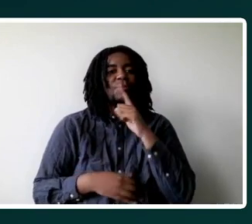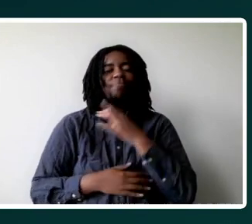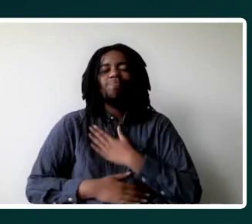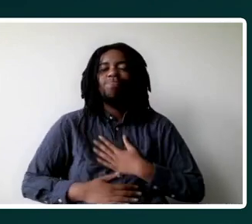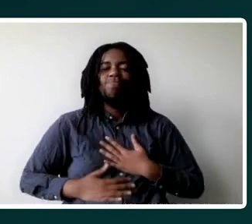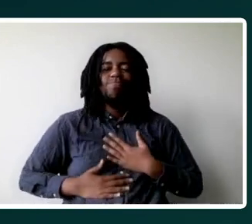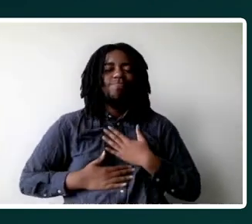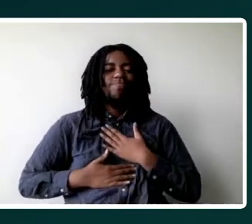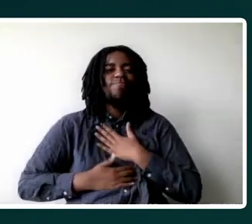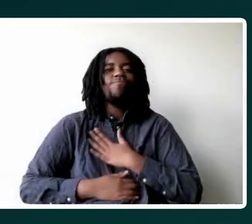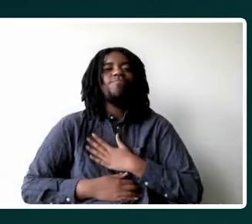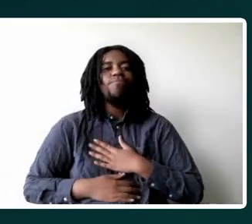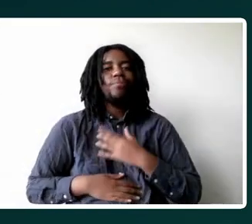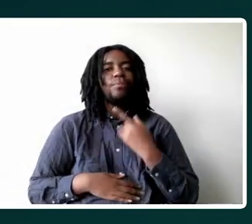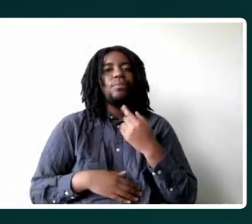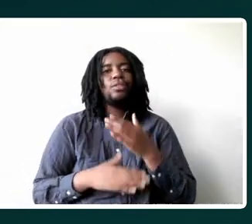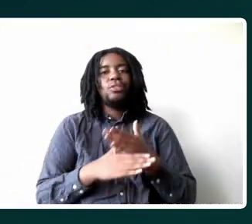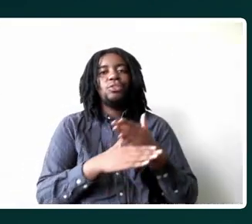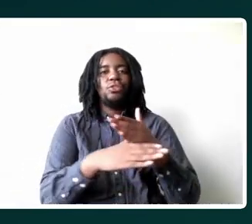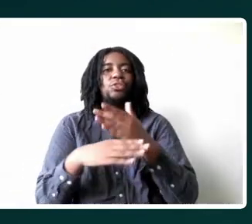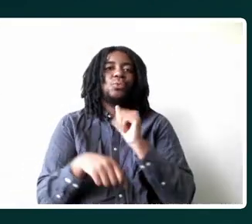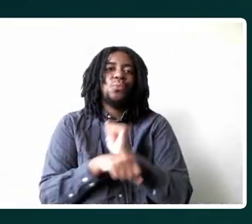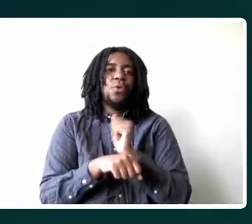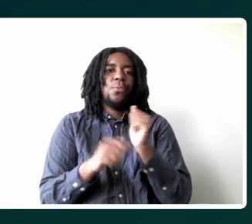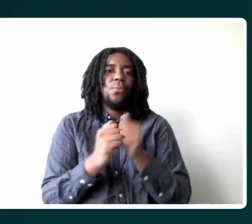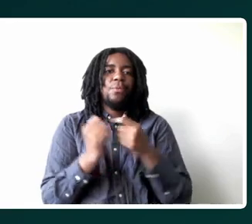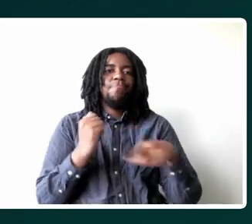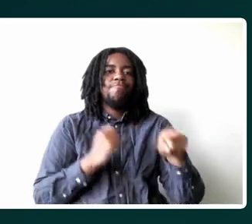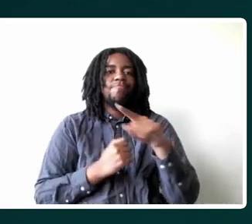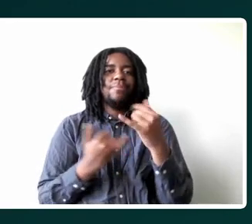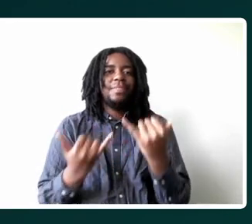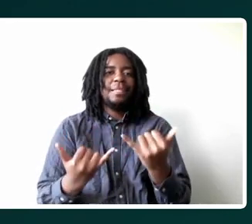share this work with all of you today. Philippa Rappoport: